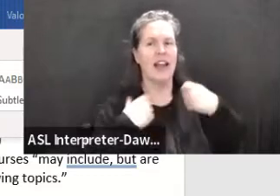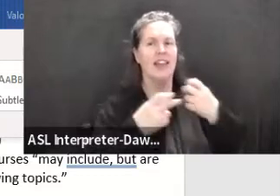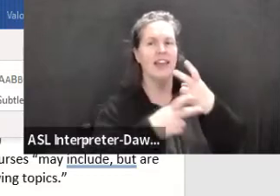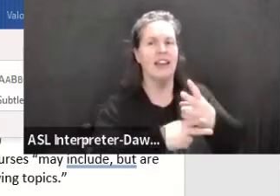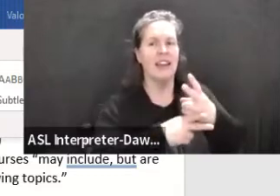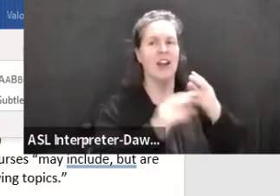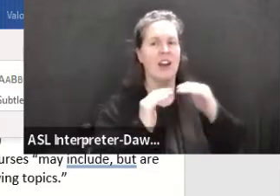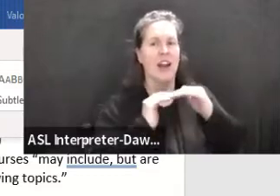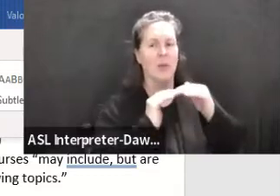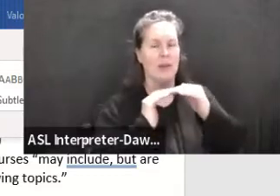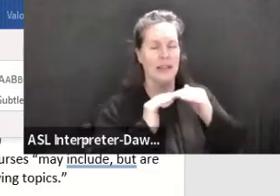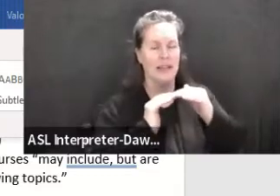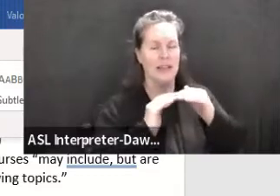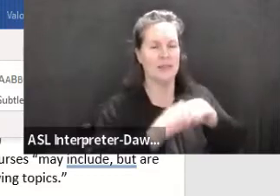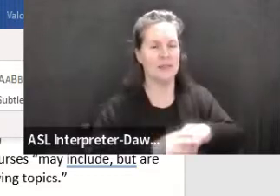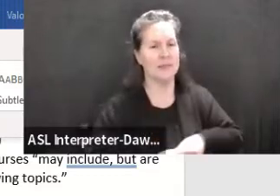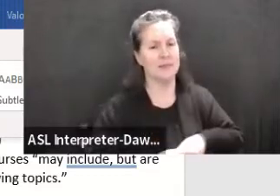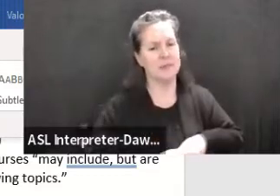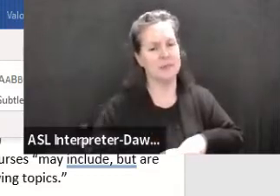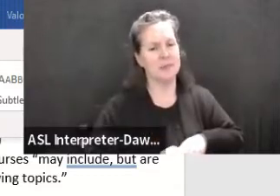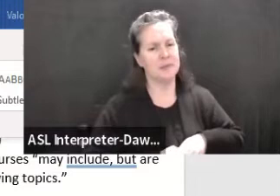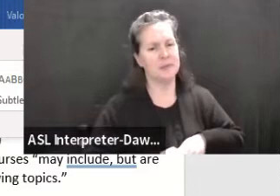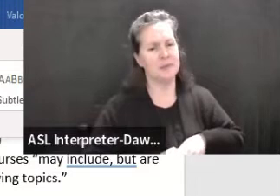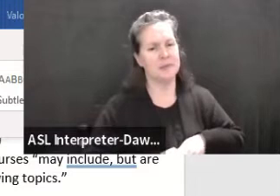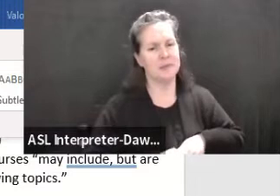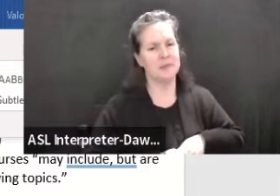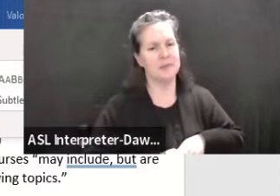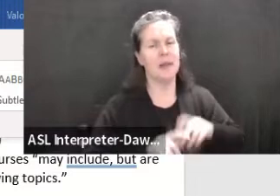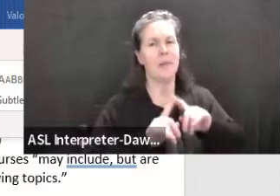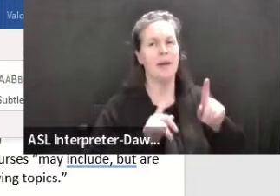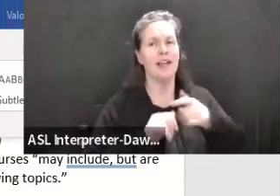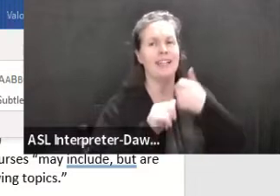And, but each profession maybe works